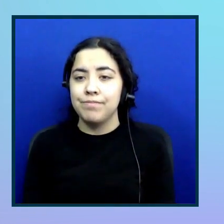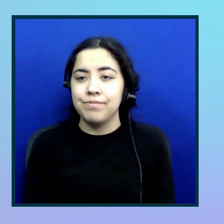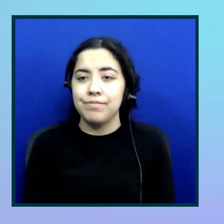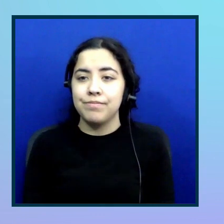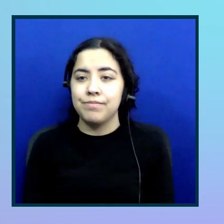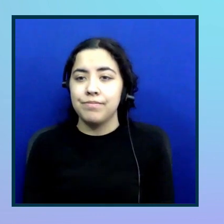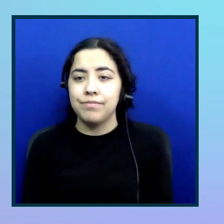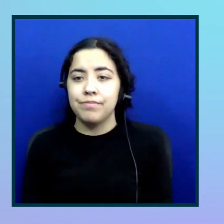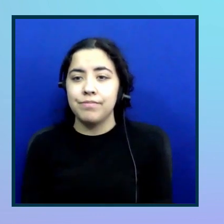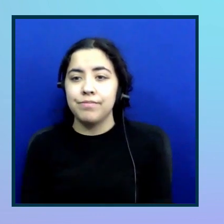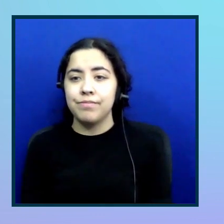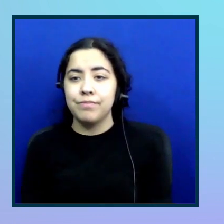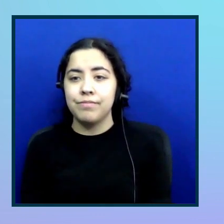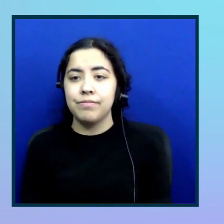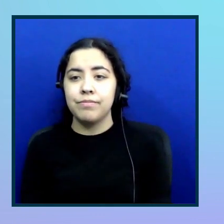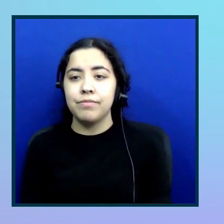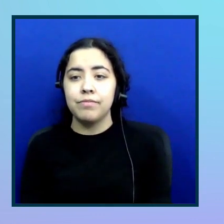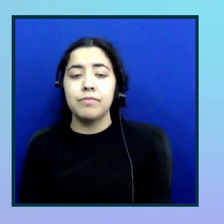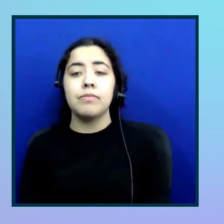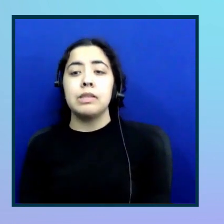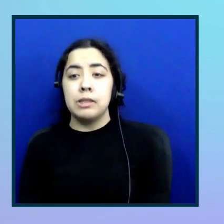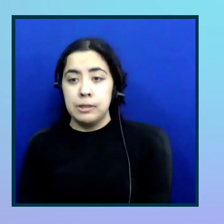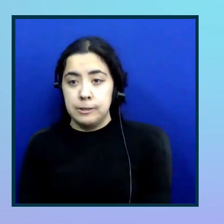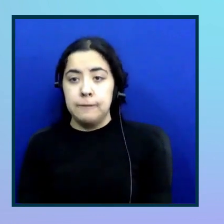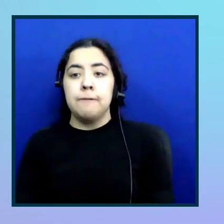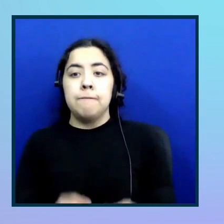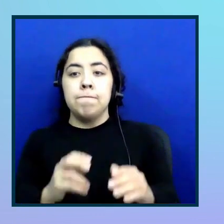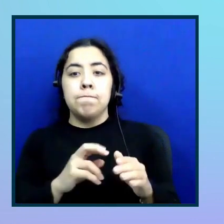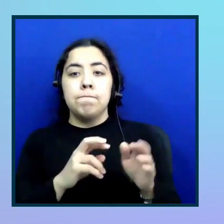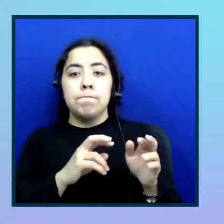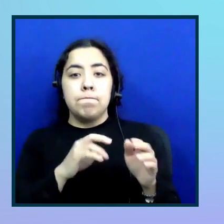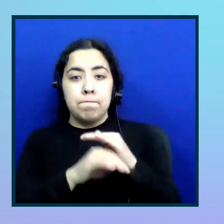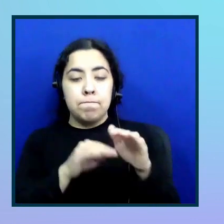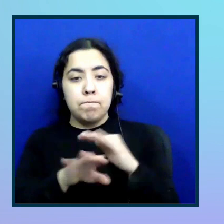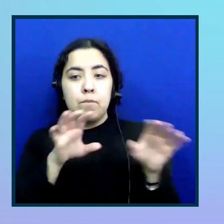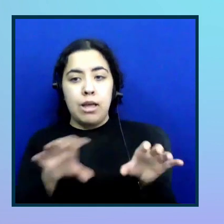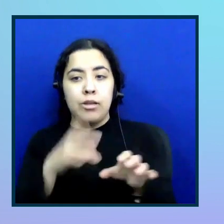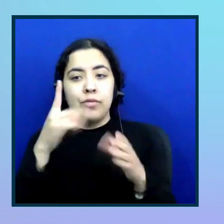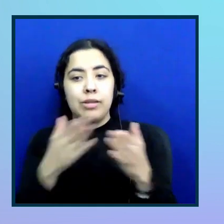Would you say providing accessibility actions for things like visual swipe right to delete